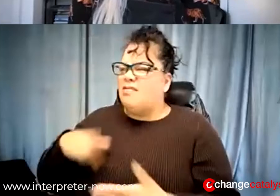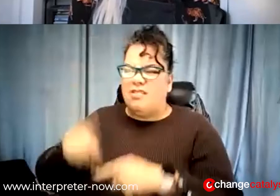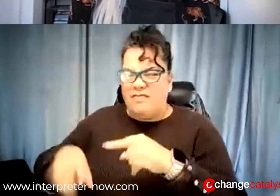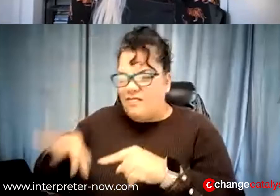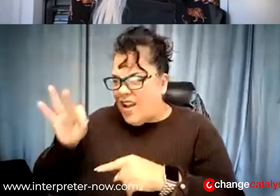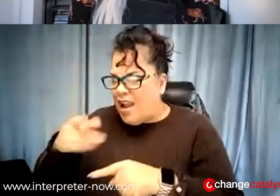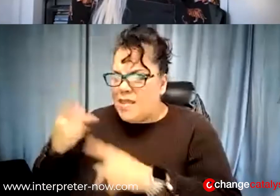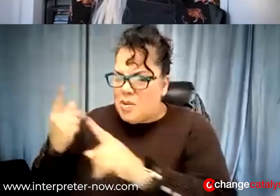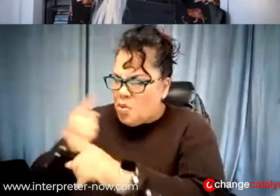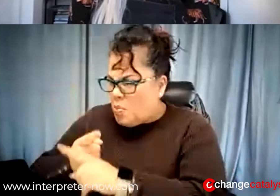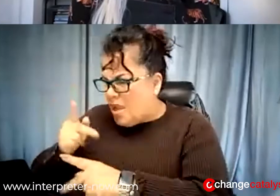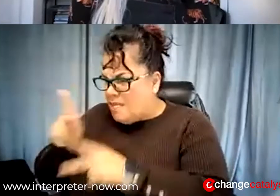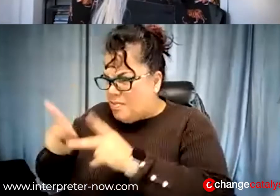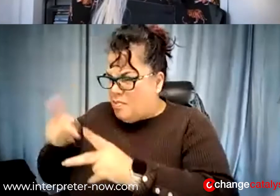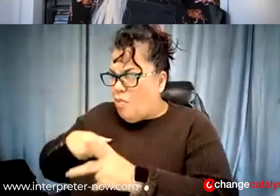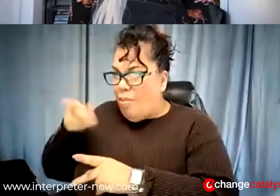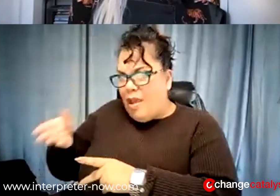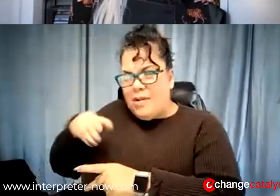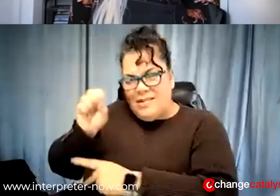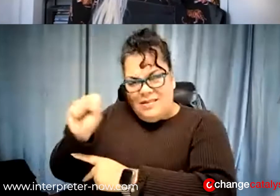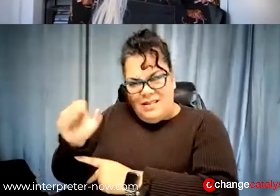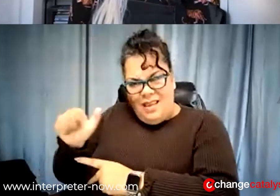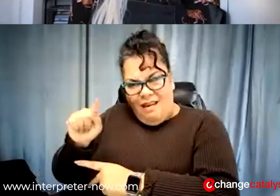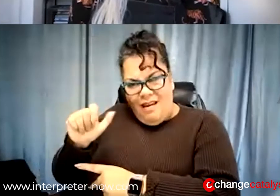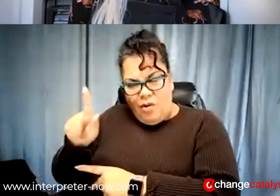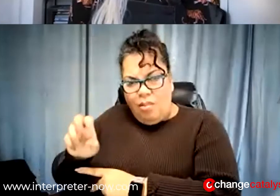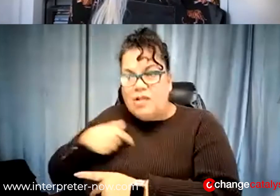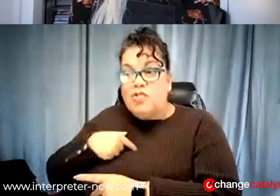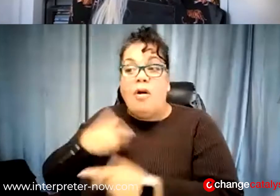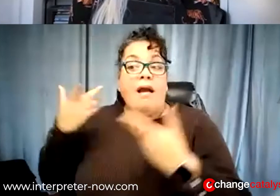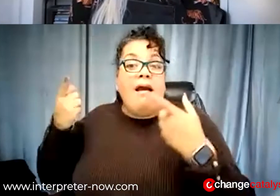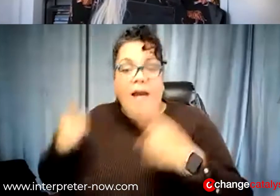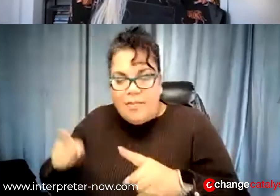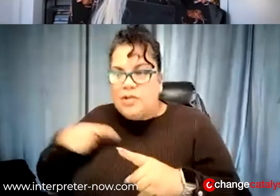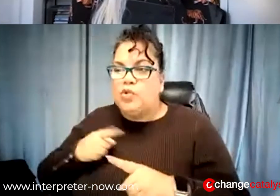I happened to go to an event where Rebekah also went. We both almost skipped it.